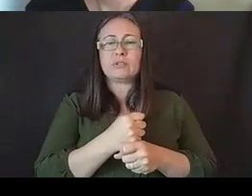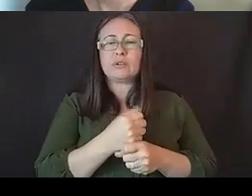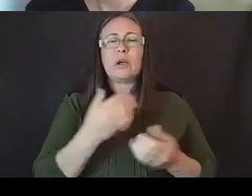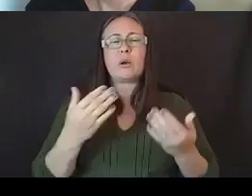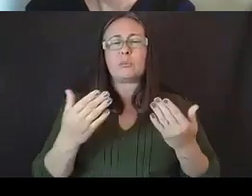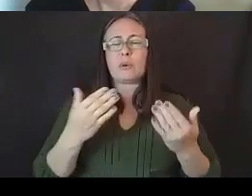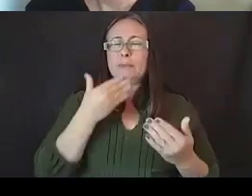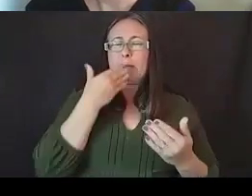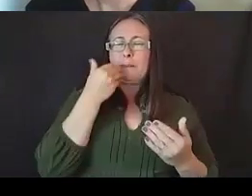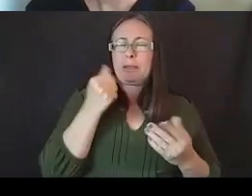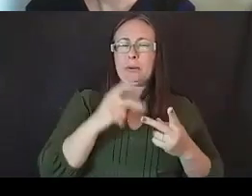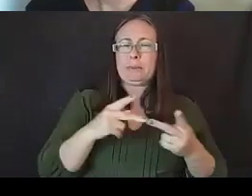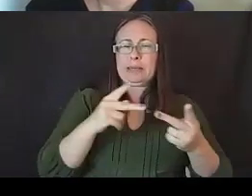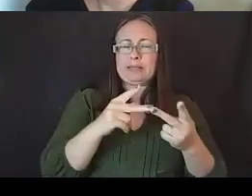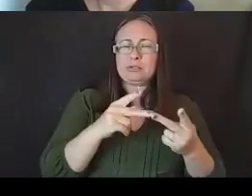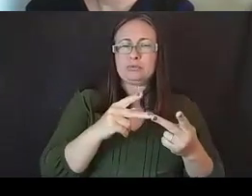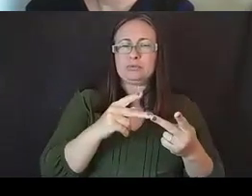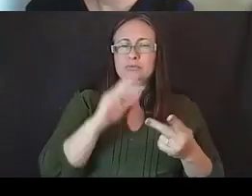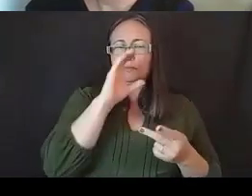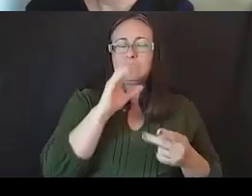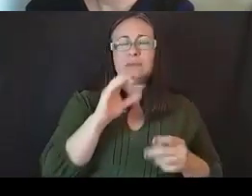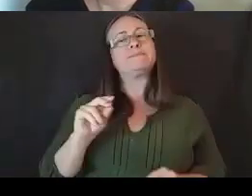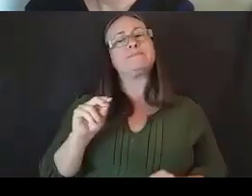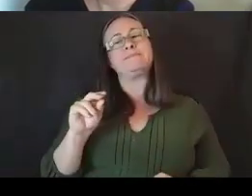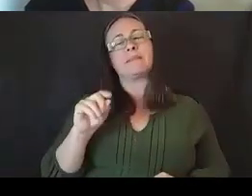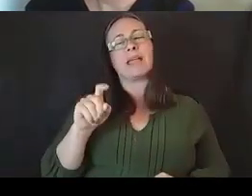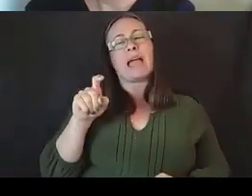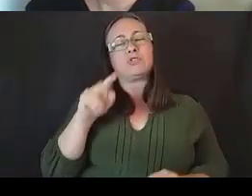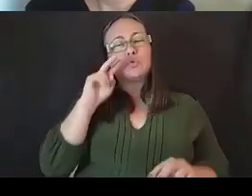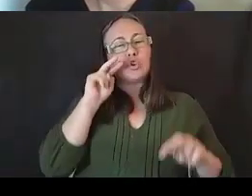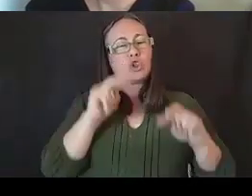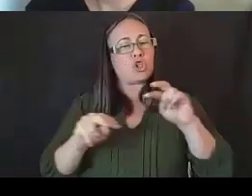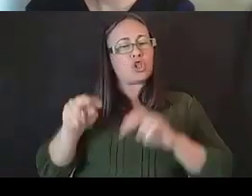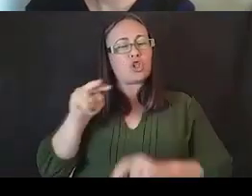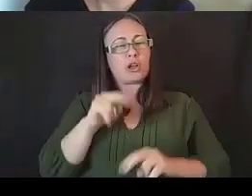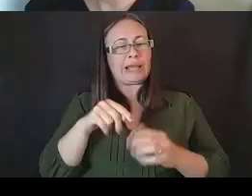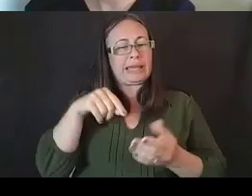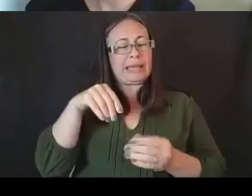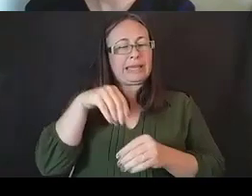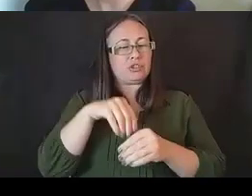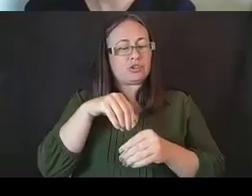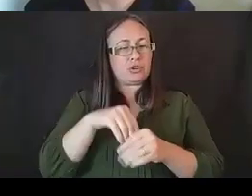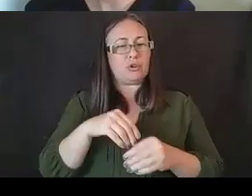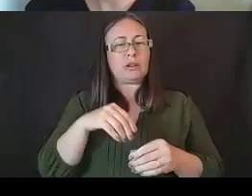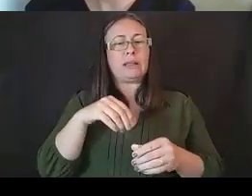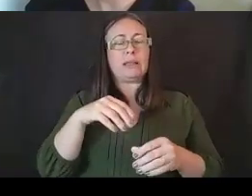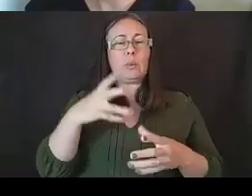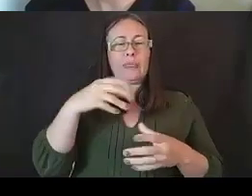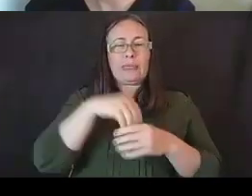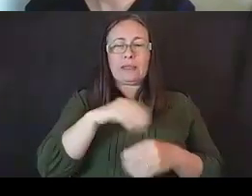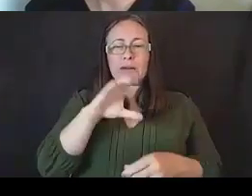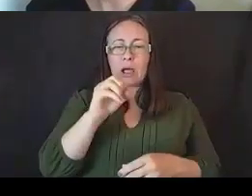to get that information. Cindy Danielson: Yeah, you have to look at internally maybe what's available within commons or made available in the grand award,